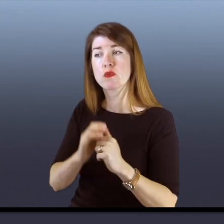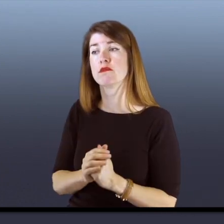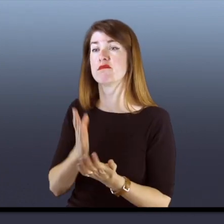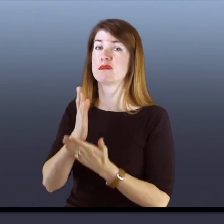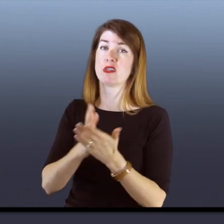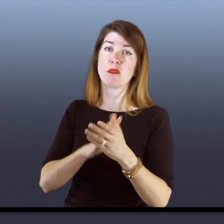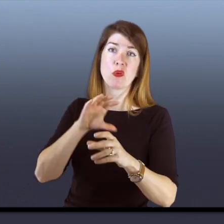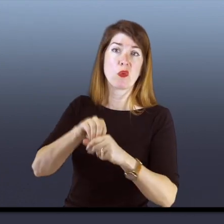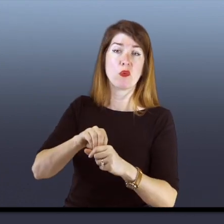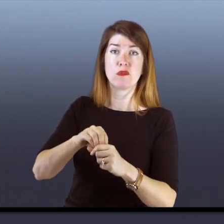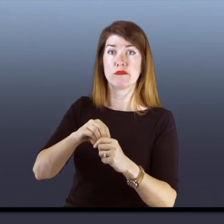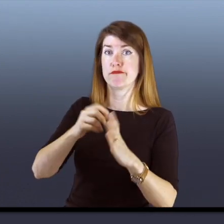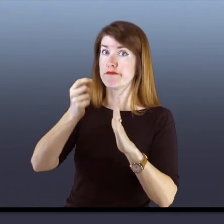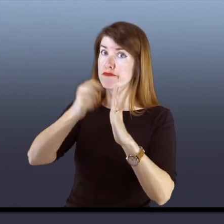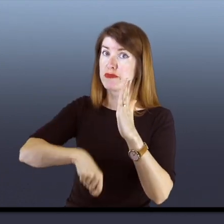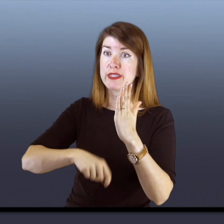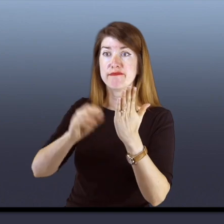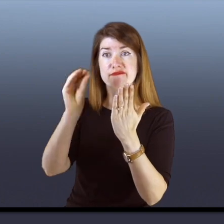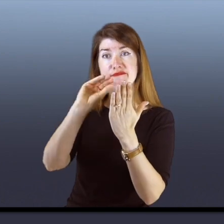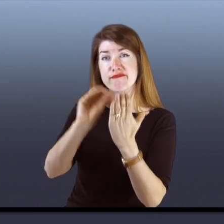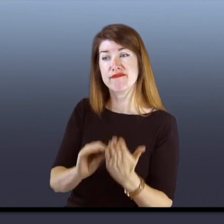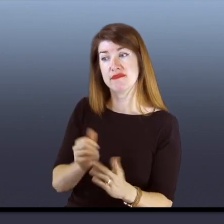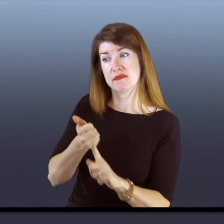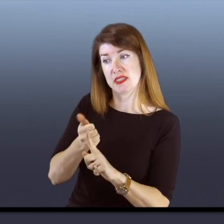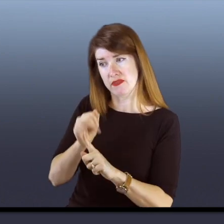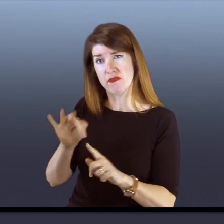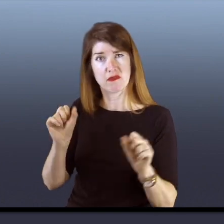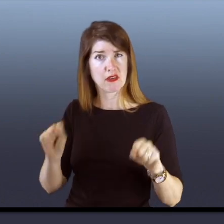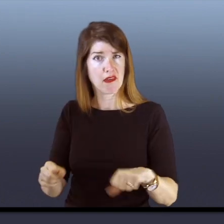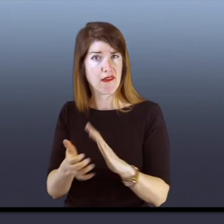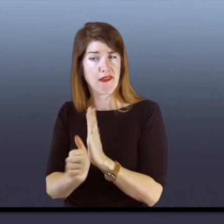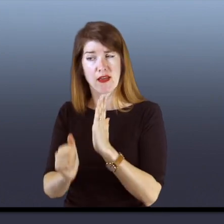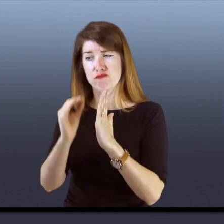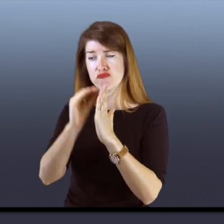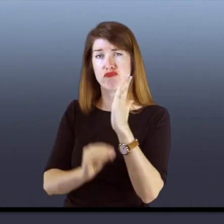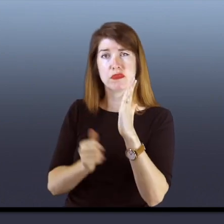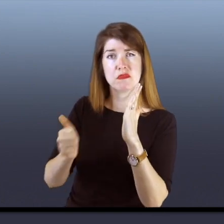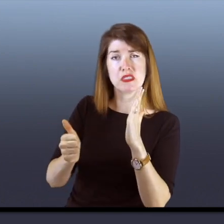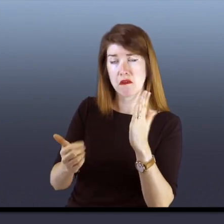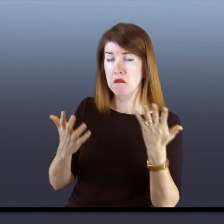Some of those include a written questionnaire if the client is able to fill those out,